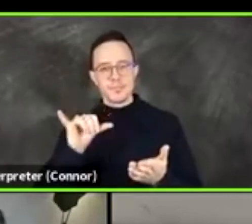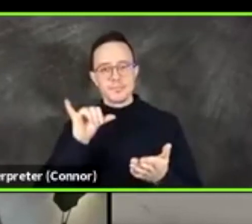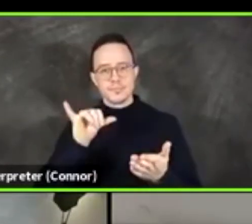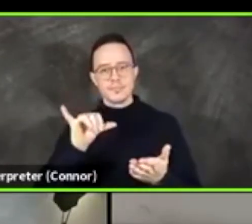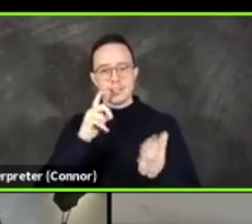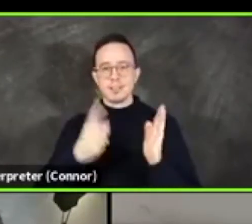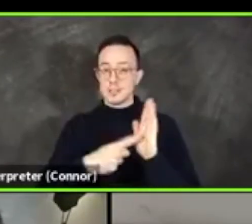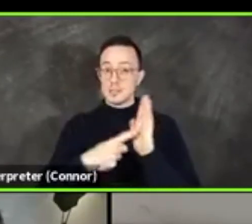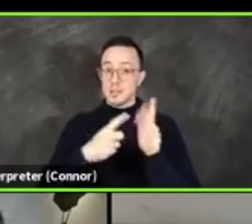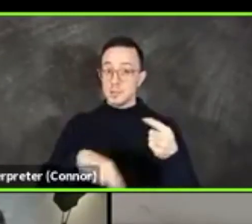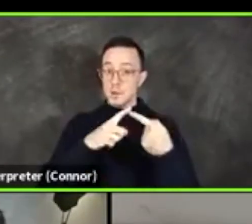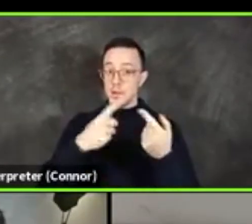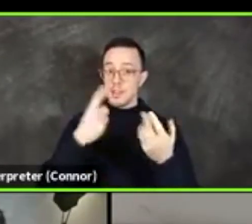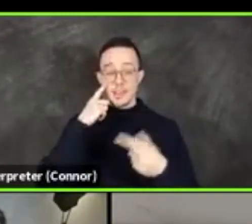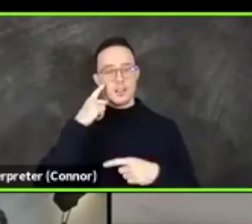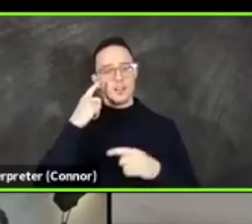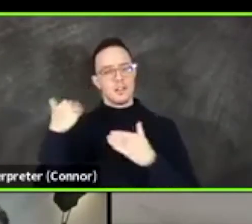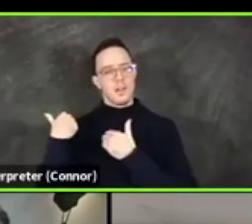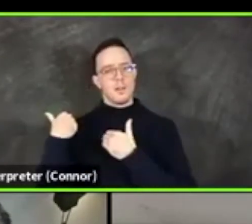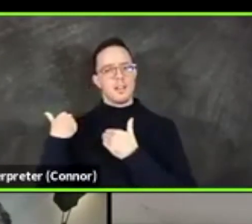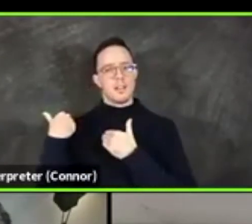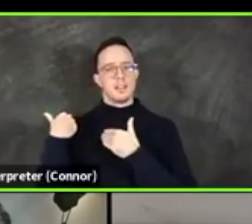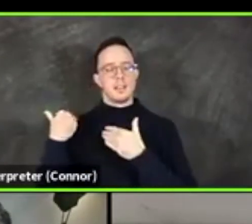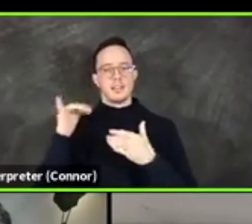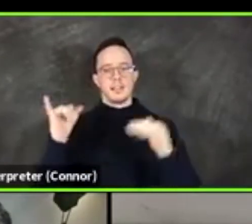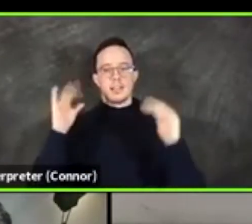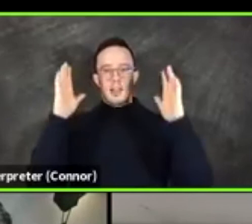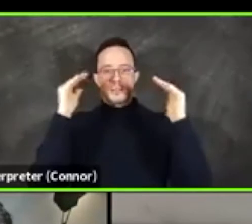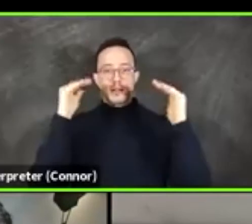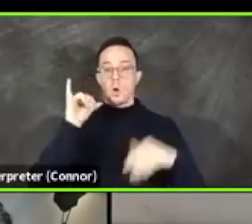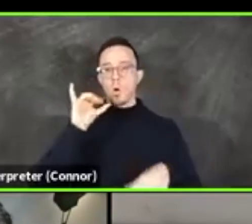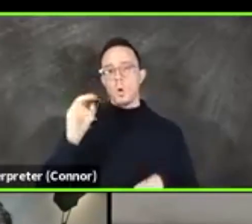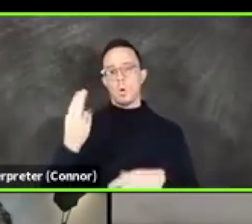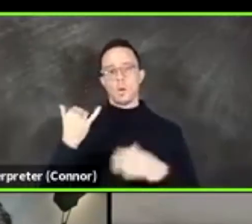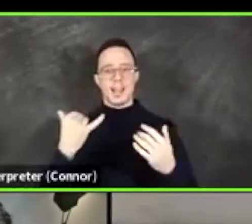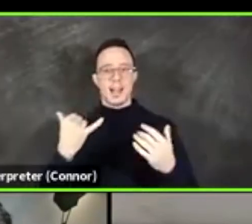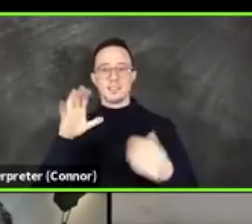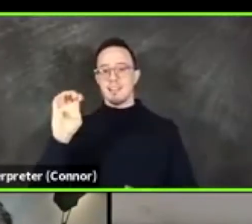IT'S THIS EXPECTATION, LIKE, NOW IT'S EMILY'S JOB, TO WRITE TO ME, IF I SAY,